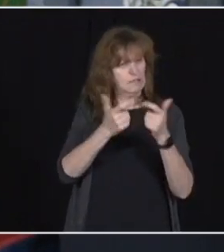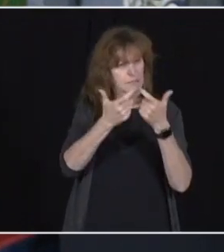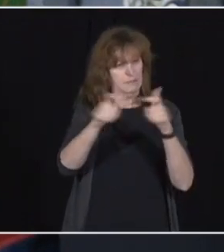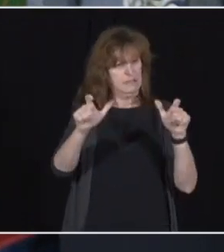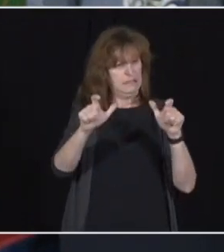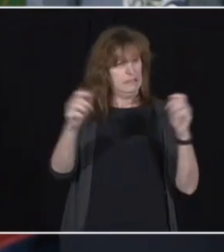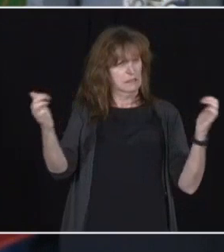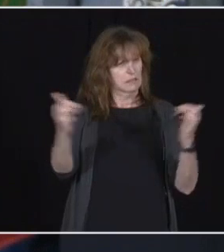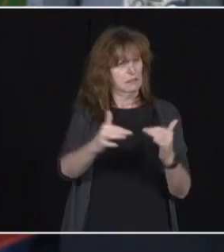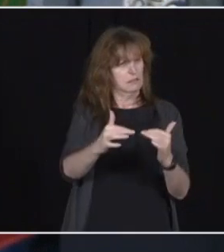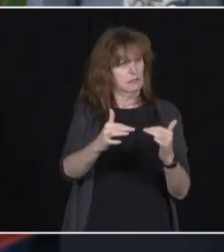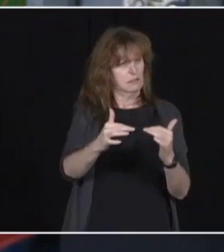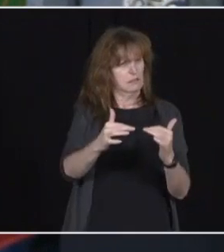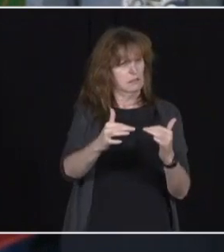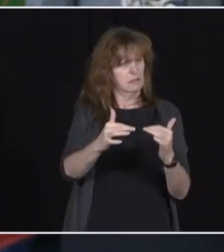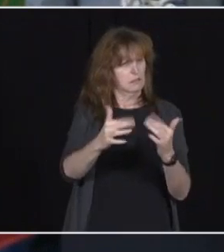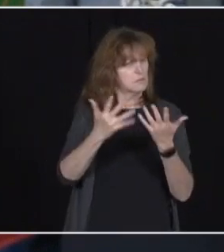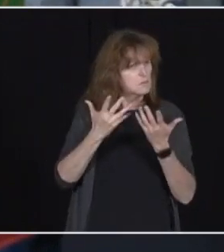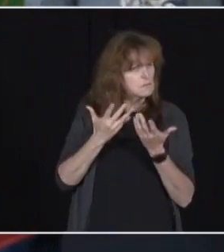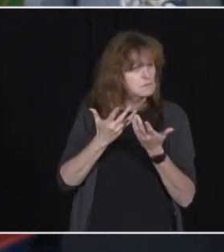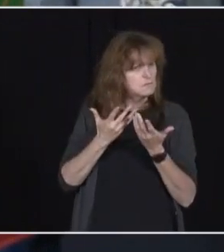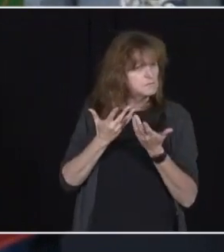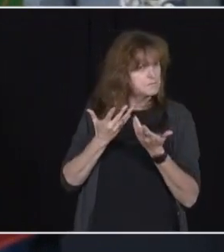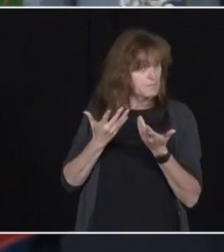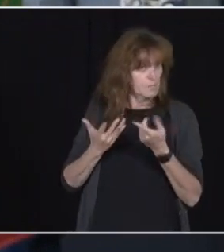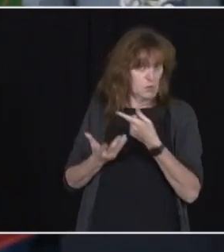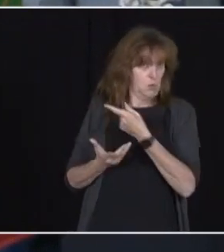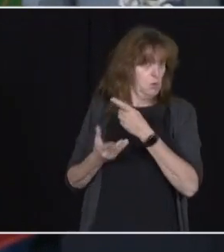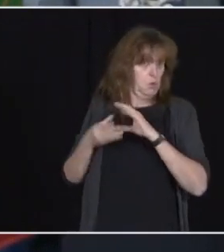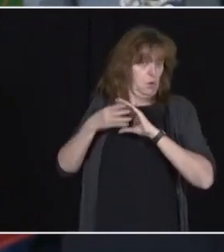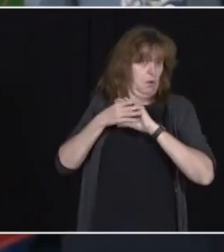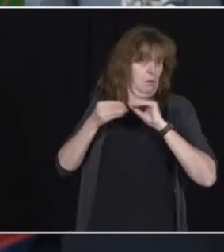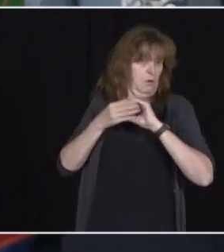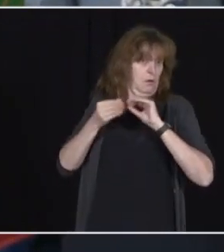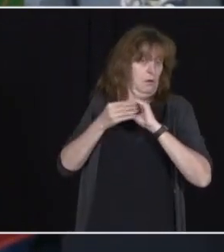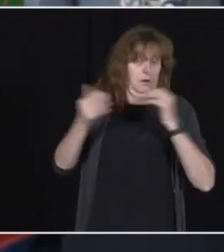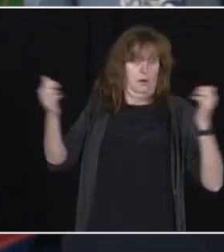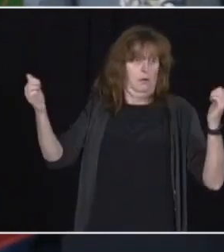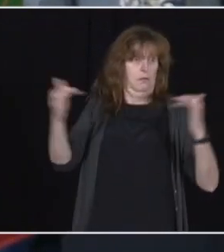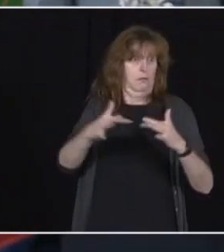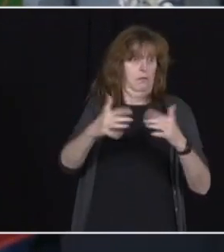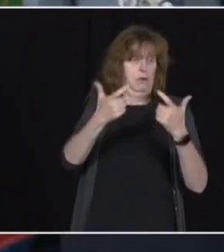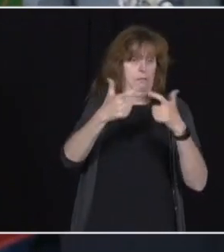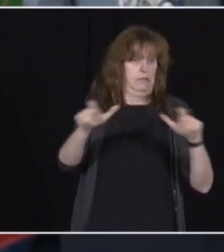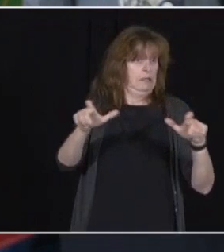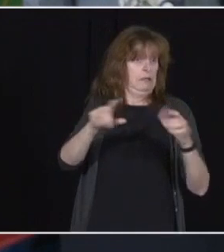indicated would be cancelled for the perceivable future, if there isn't some sort of emergency